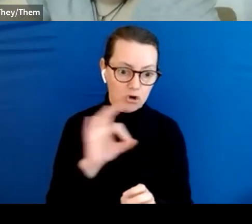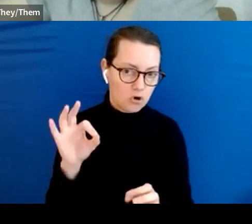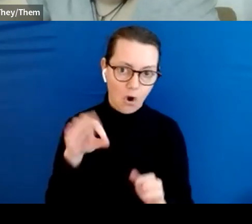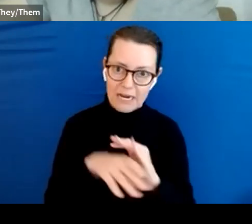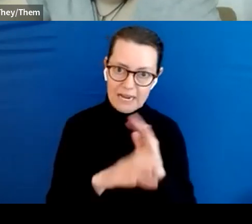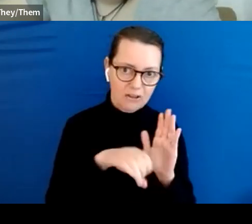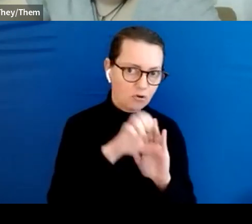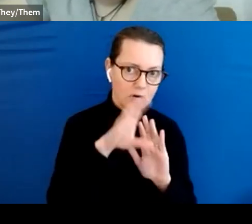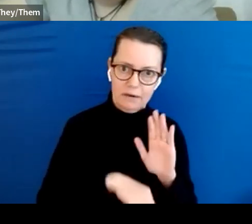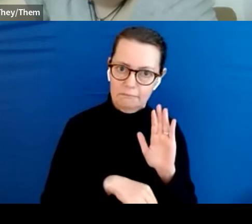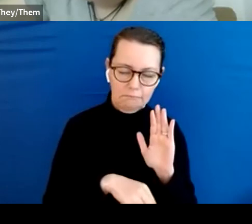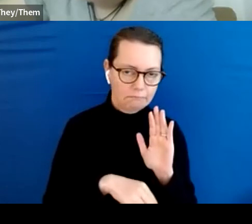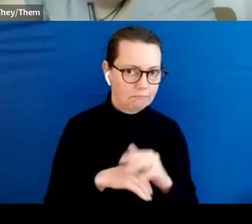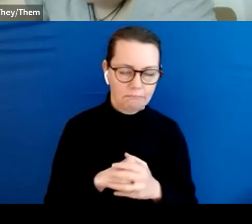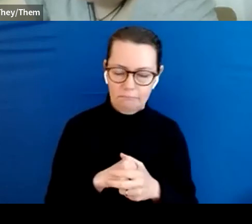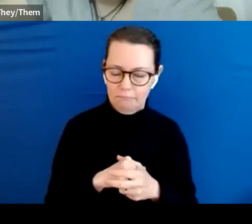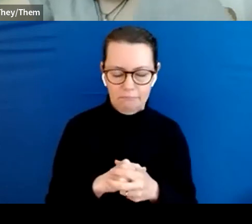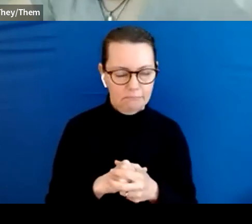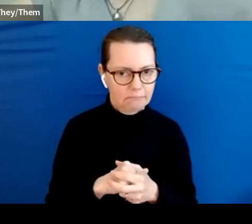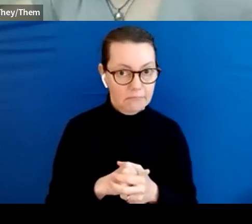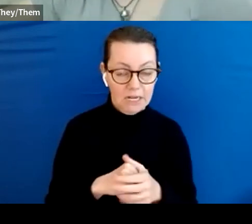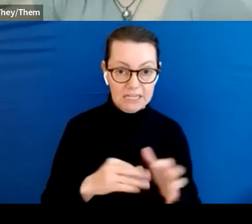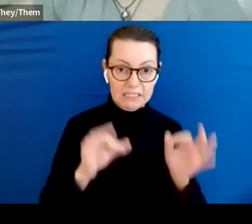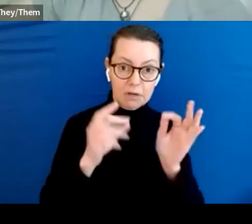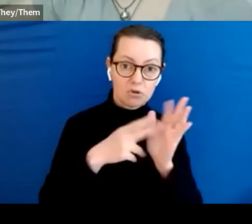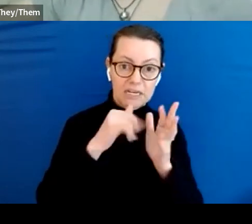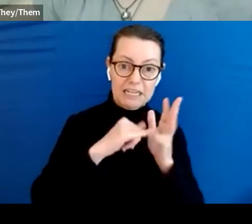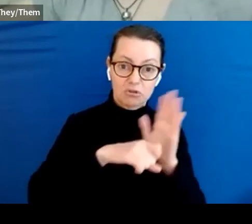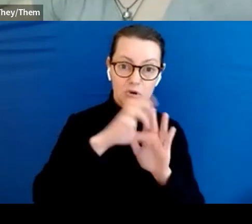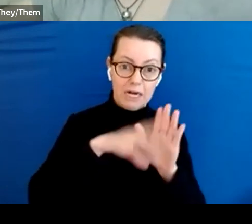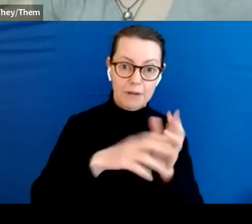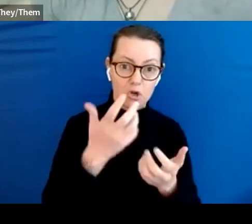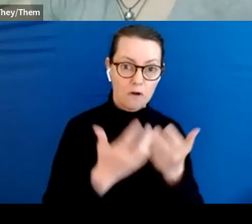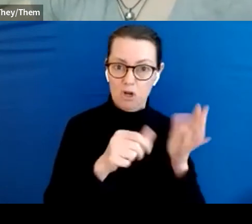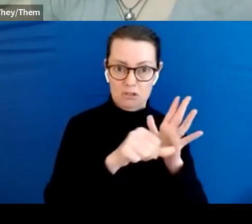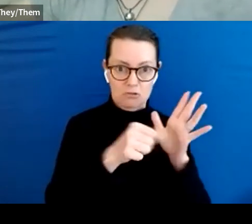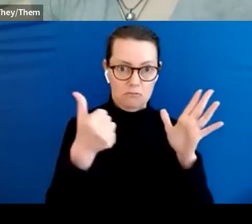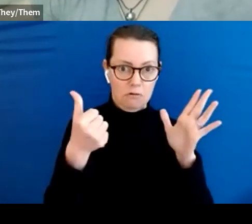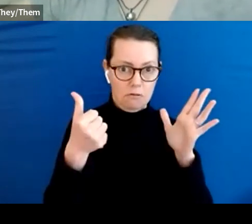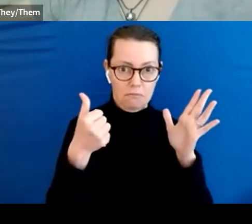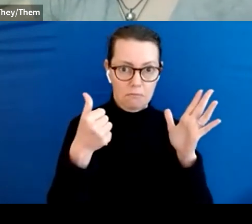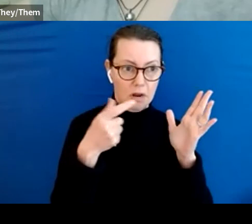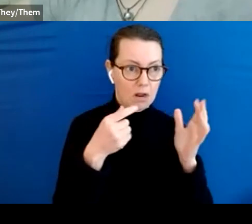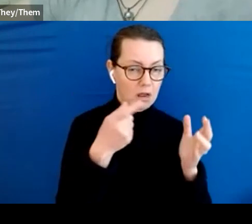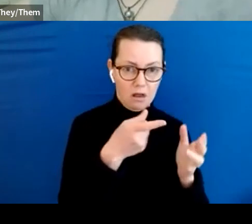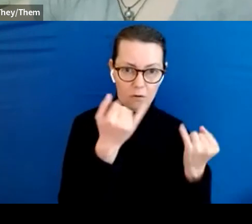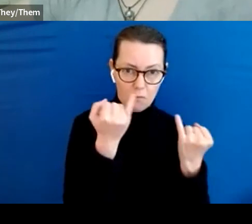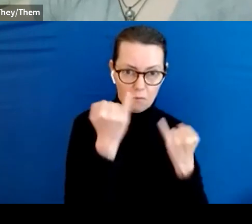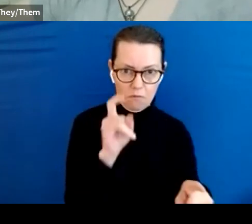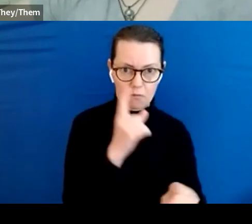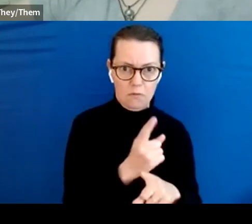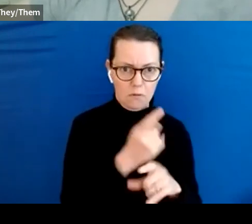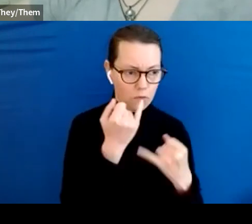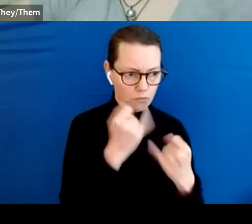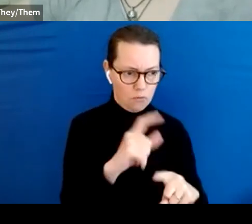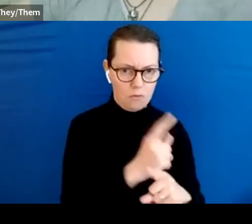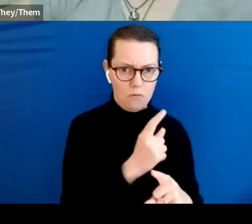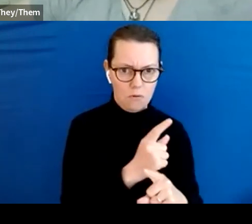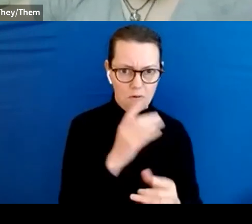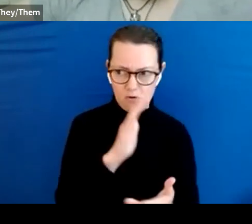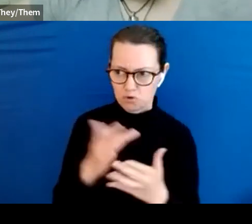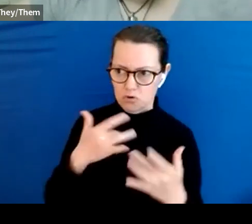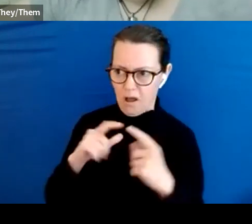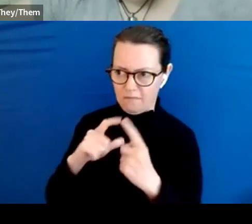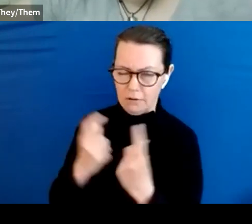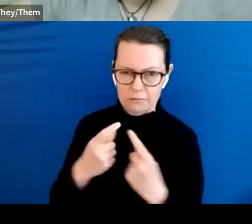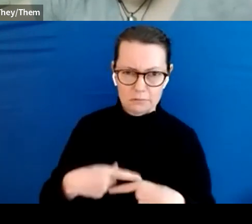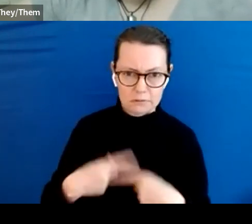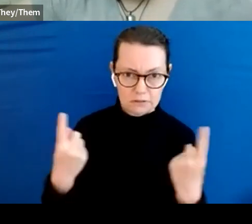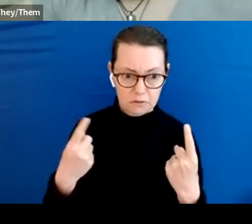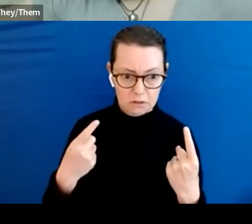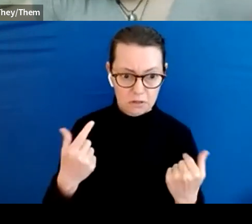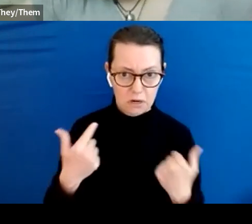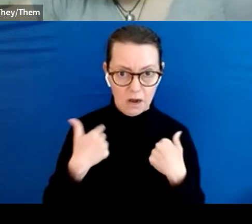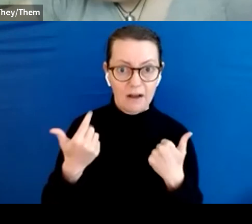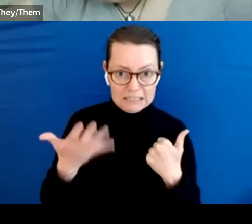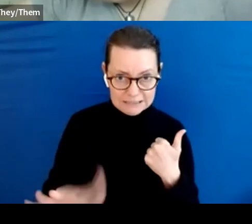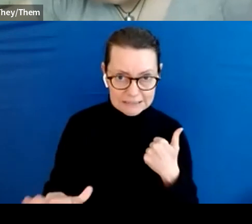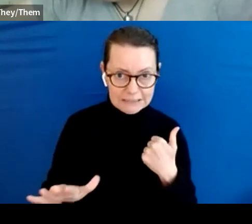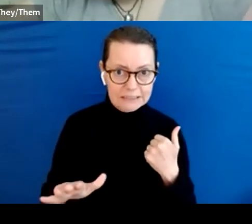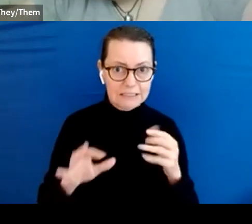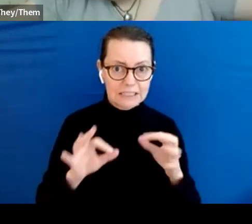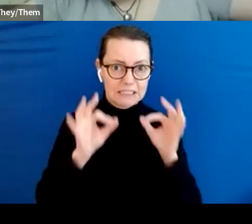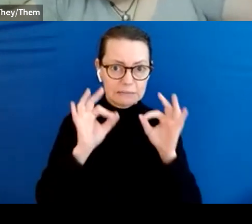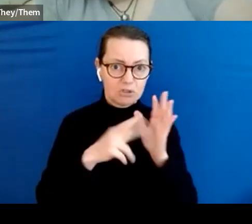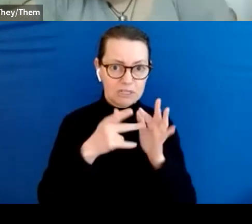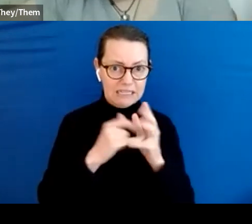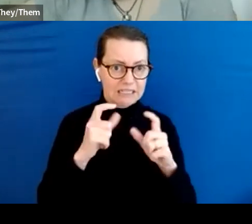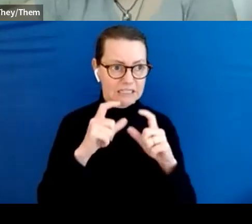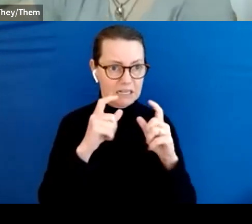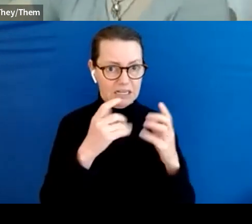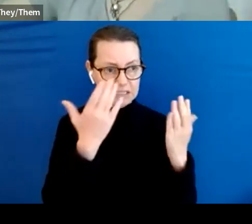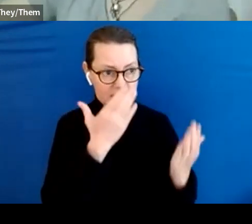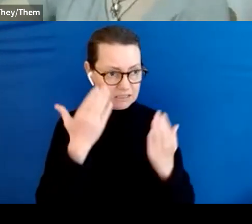up stuff that's out of, out of the special needs curriculum that we have in your university. A lot of it is not suitable for what the classroom is actually lighting is coming from someone who has taken these special needs classes.